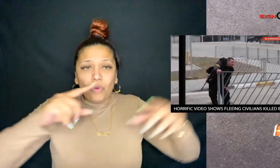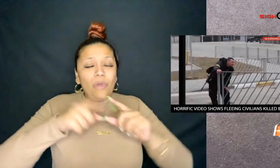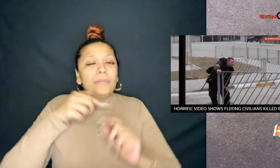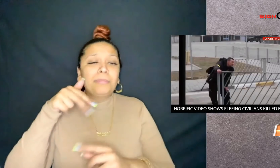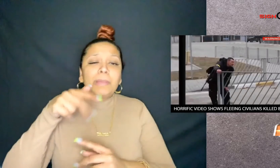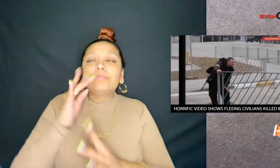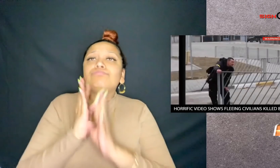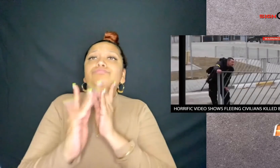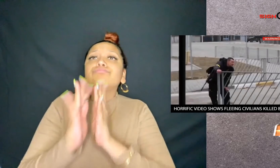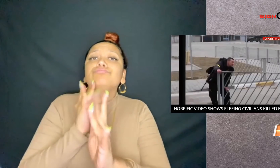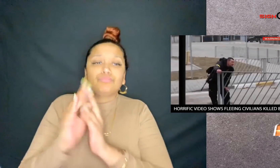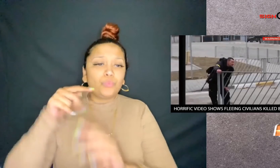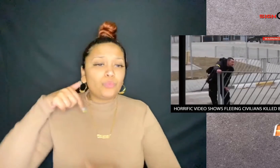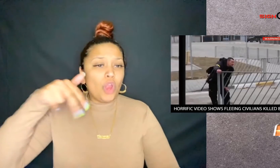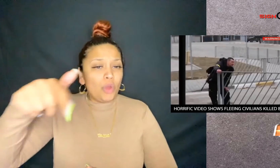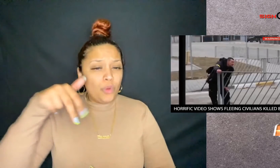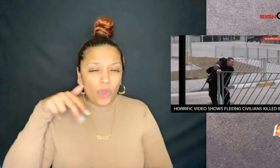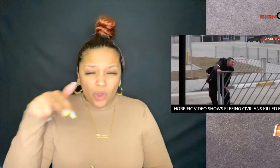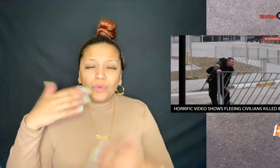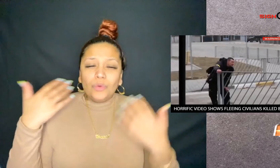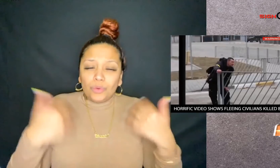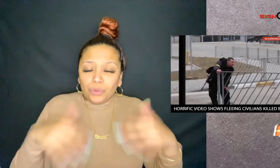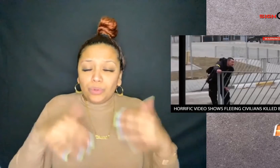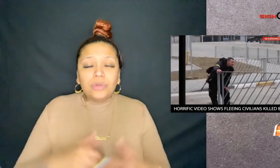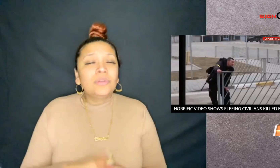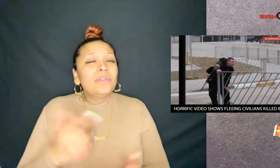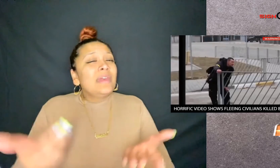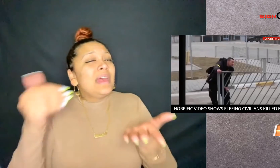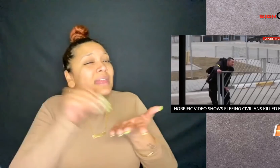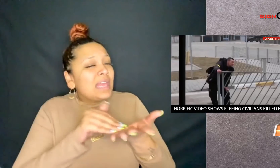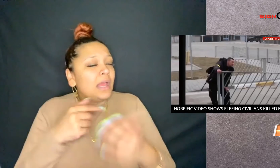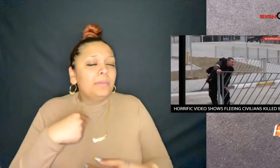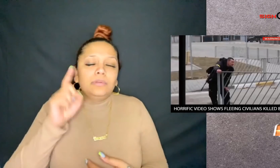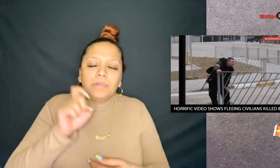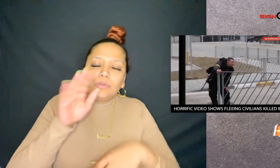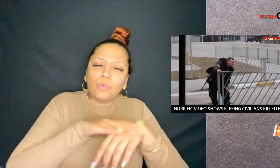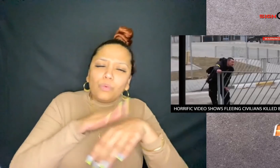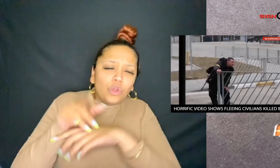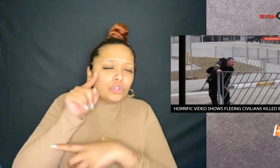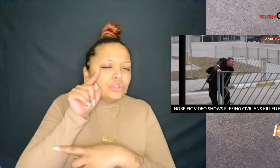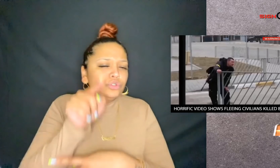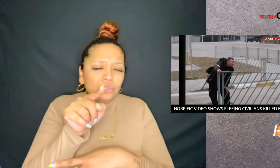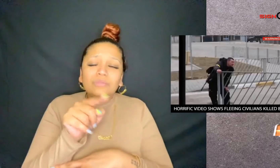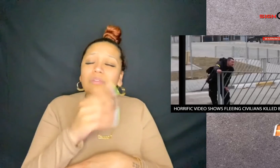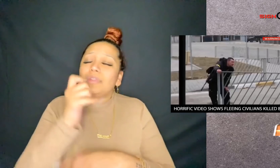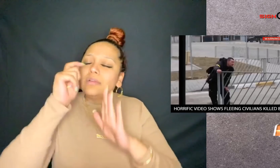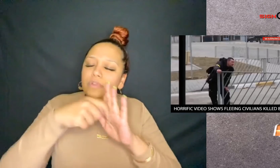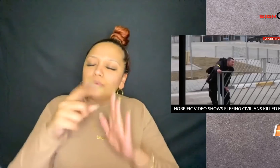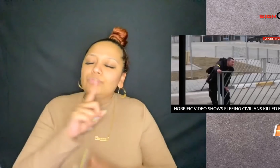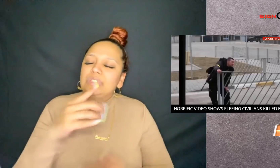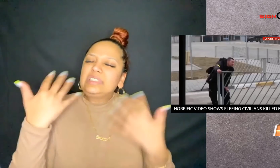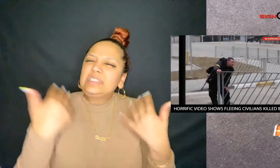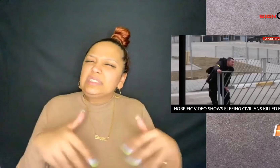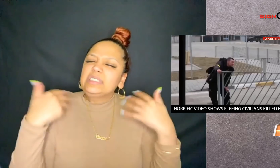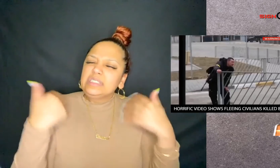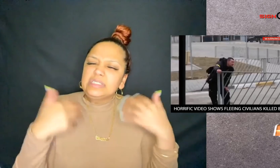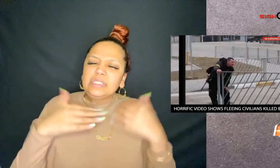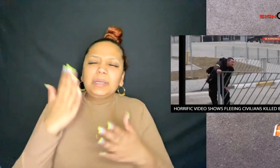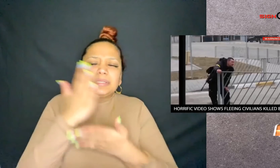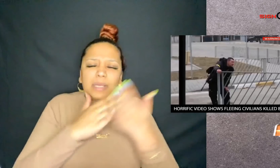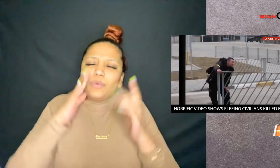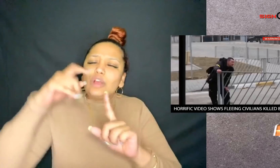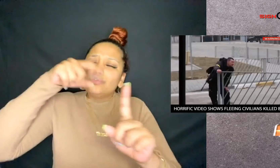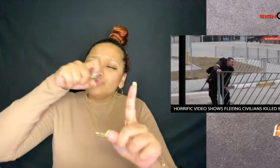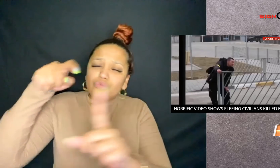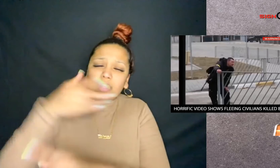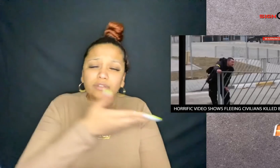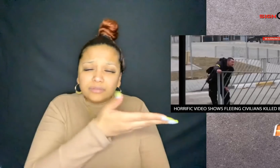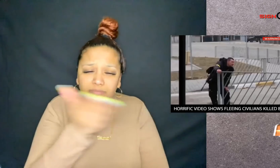explosion as people are walking down the street again we must warn you this video is graphic